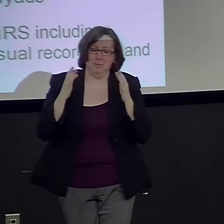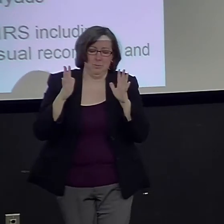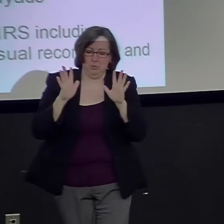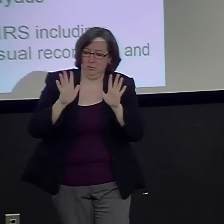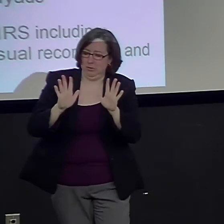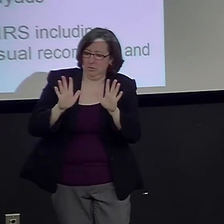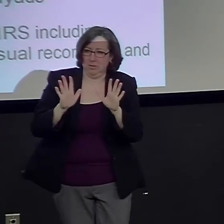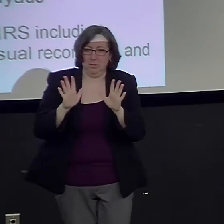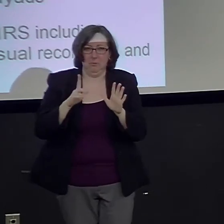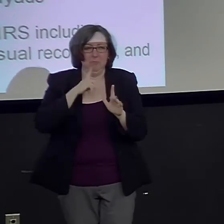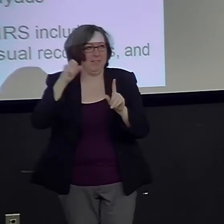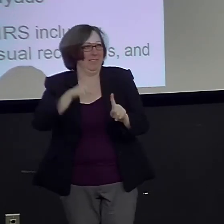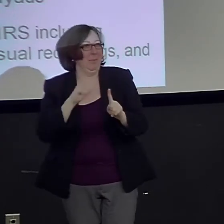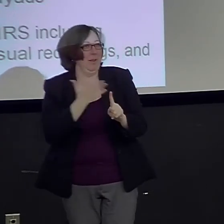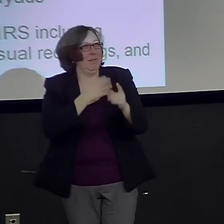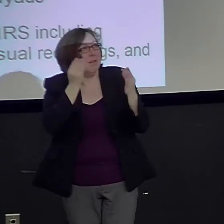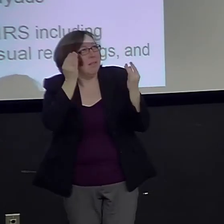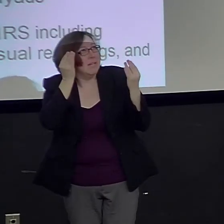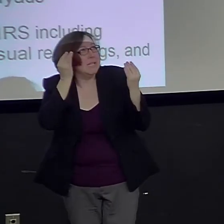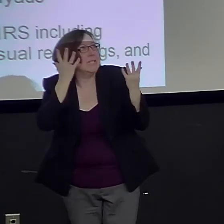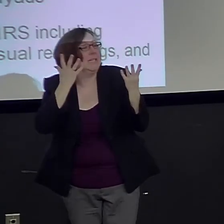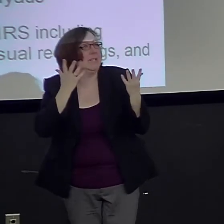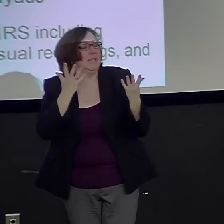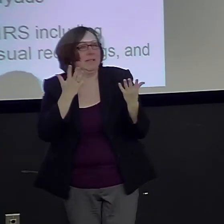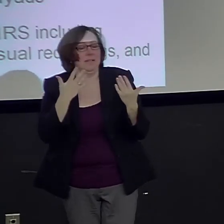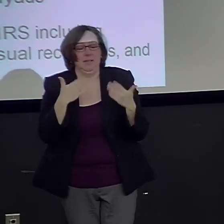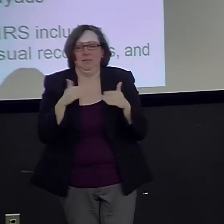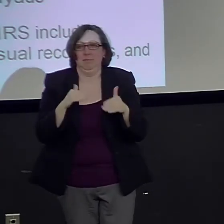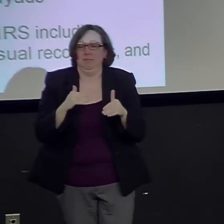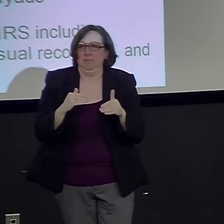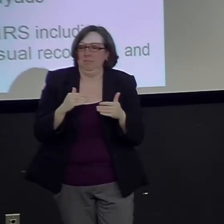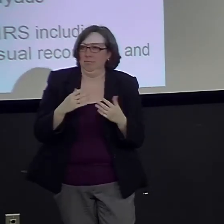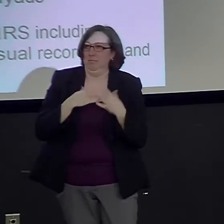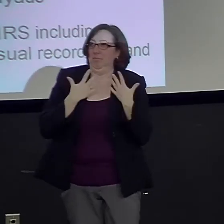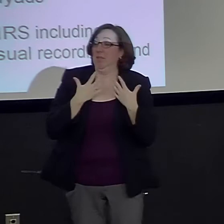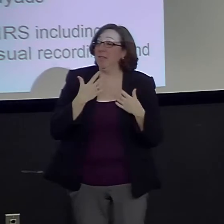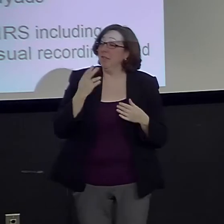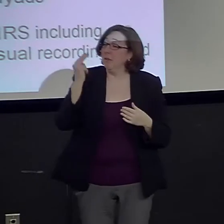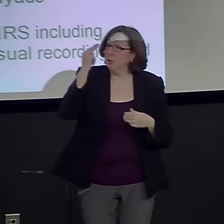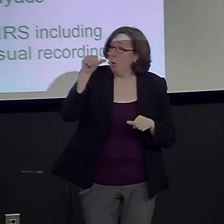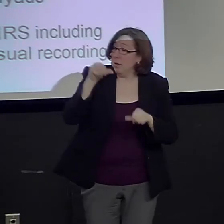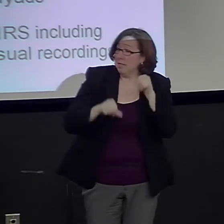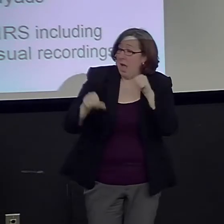thought provoking, and absolutely compelling. The idea of the neuroscience for two is